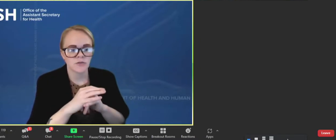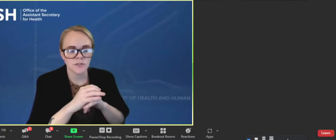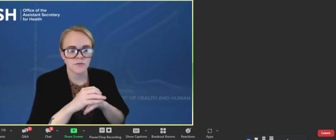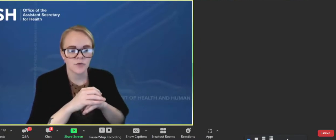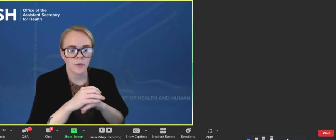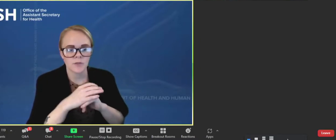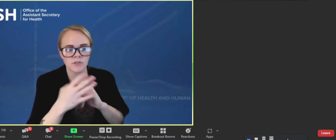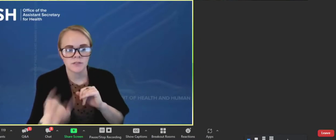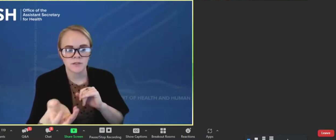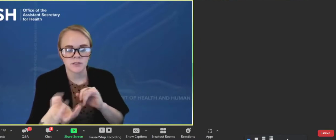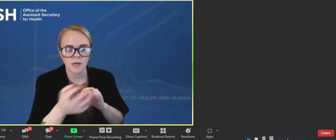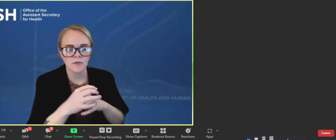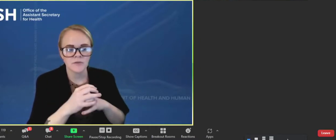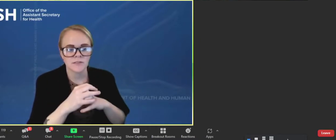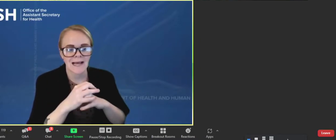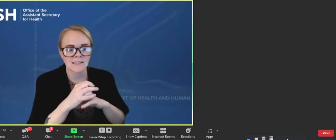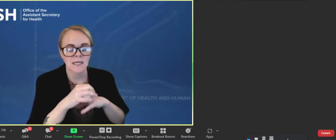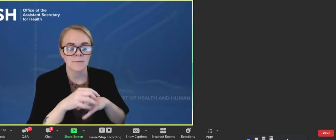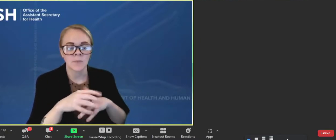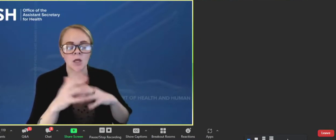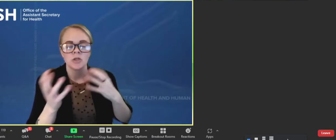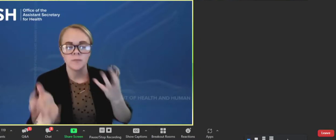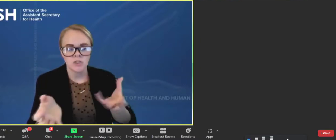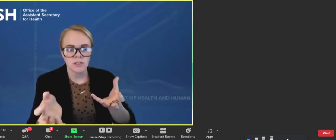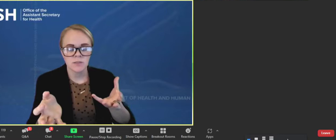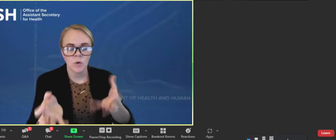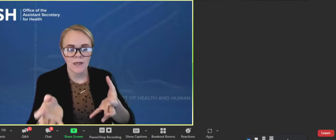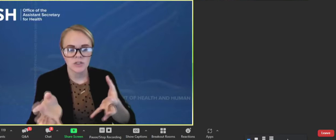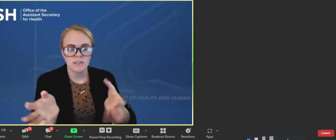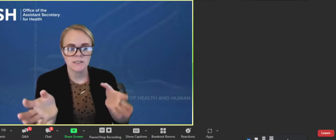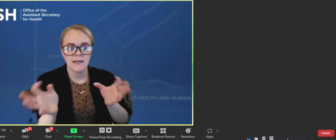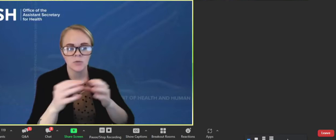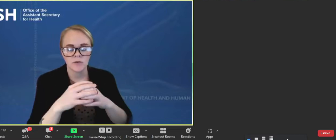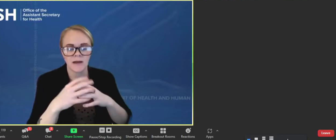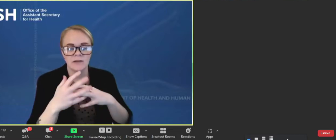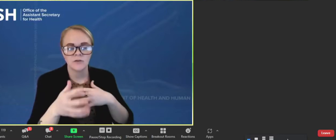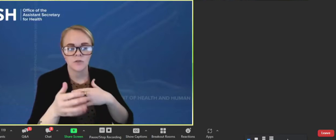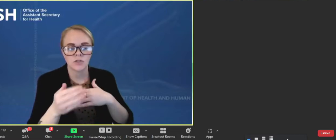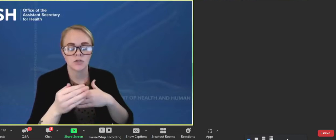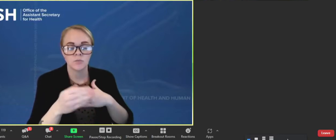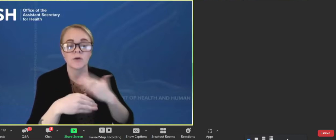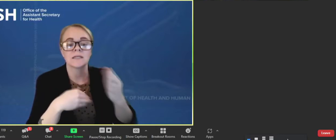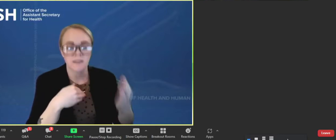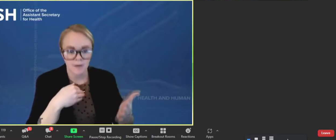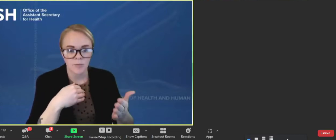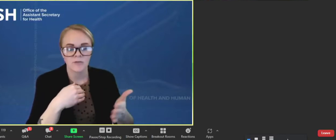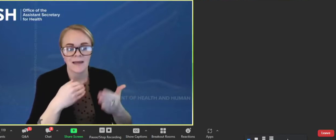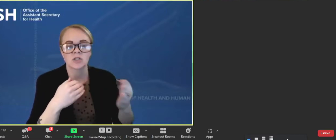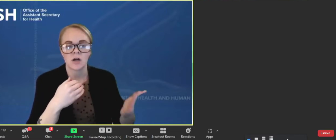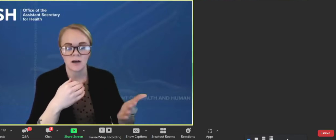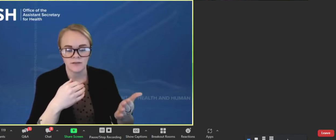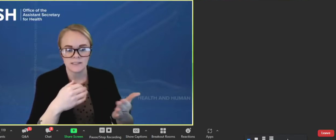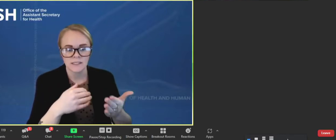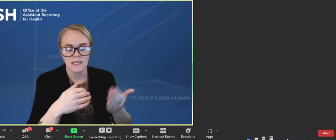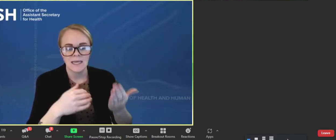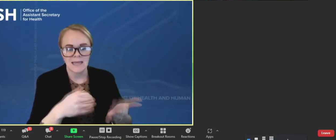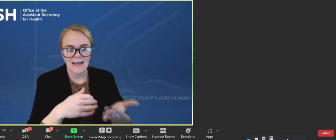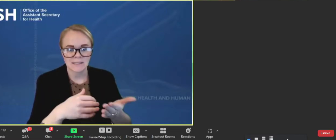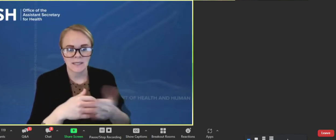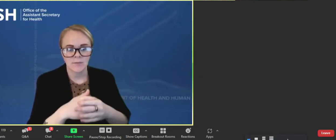So first and foremost, Susan, there's a couple of folks asking. You mentioned some questions that you provide folks to bring to their provider's office and ask them.